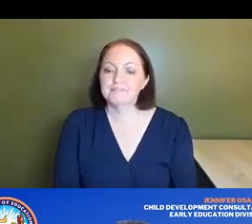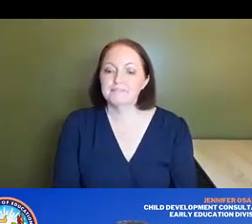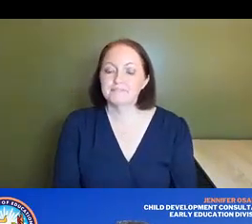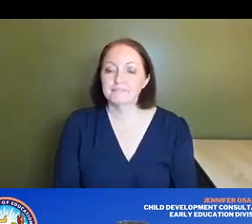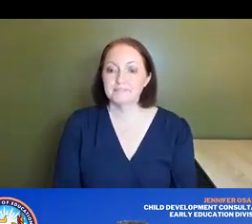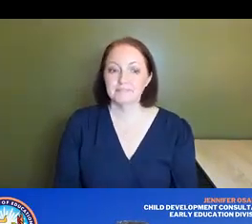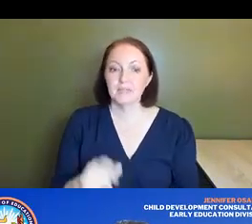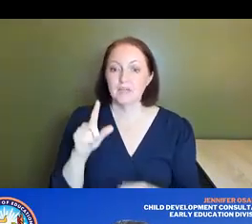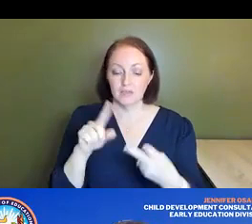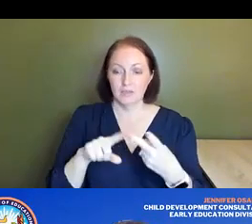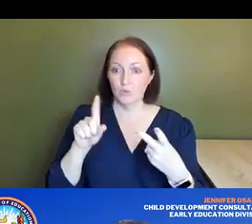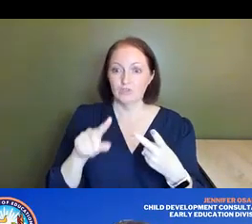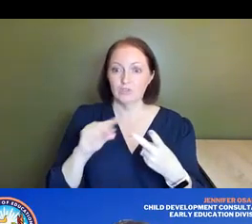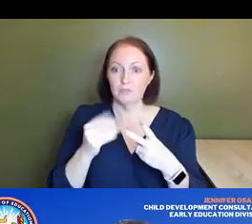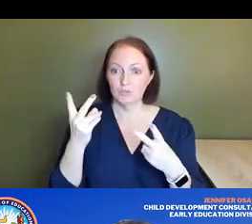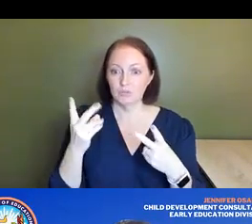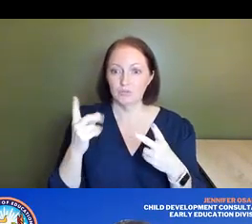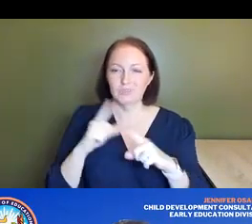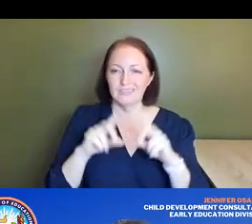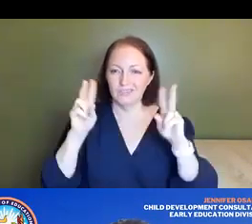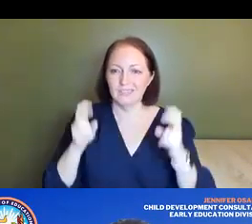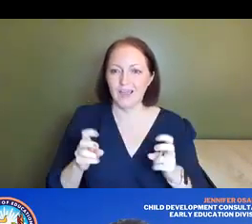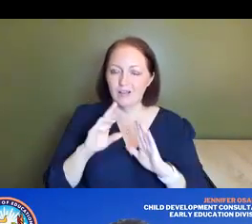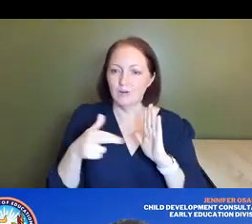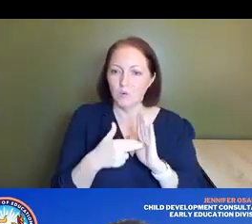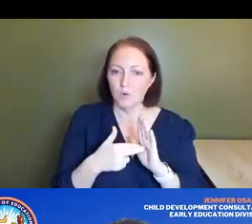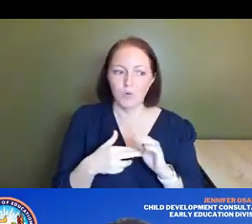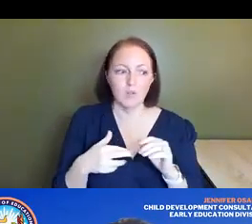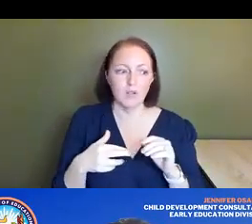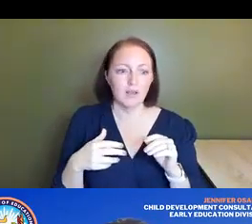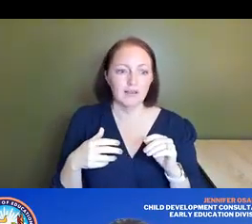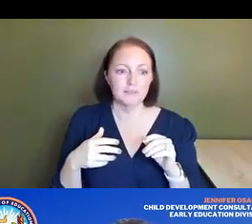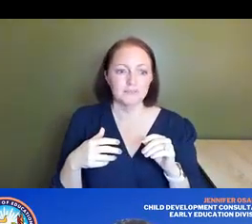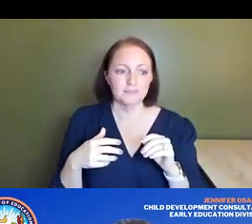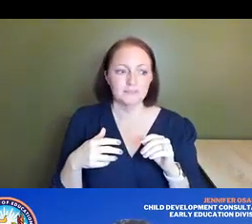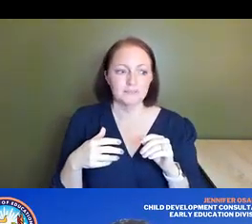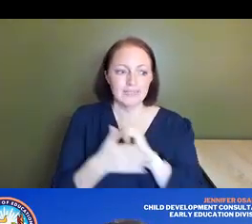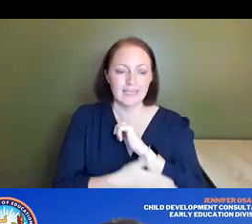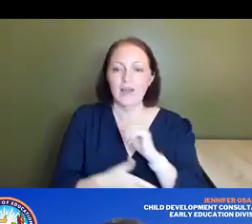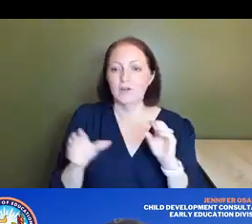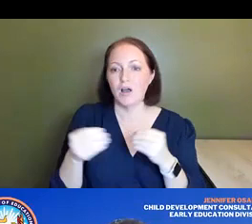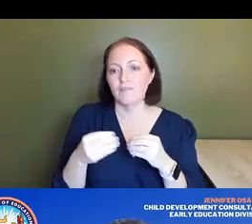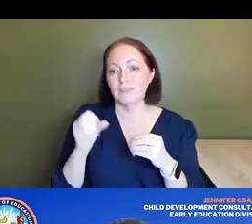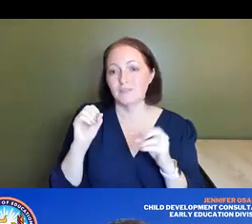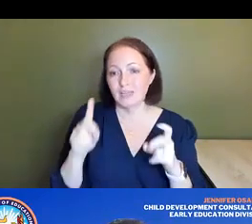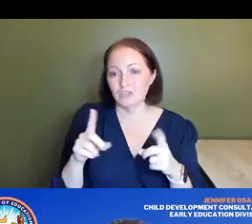two the different titles and roles are County Office of Education Staff. School District